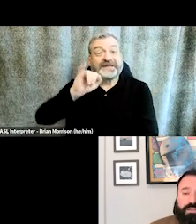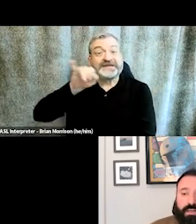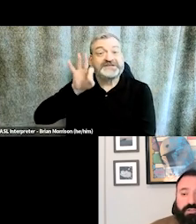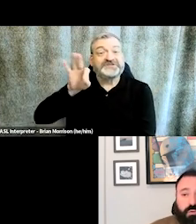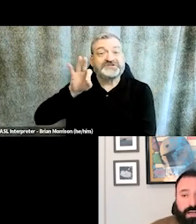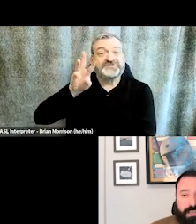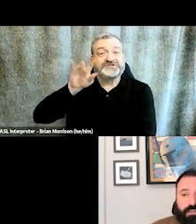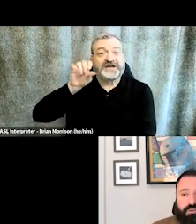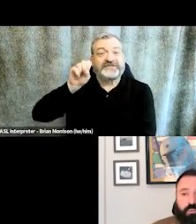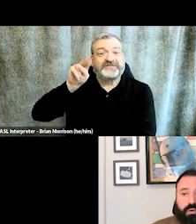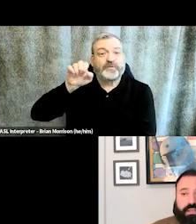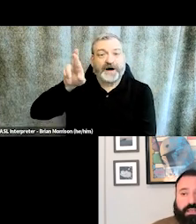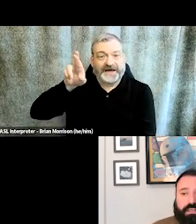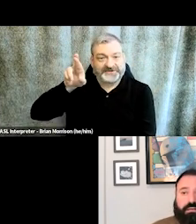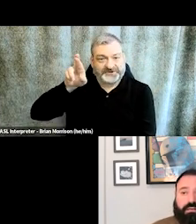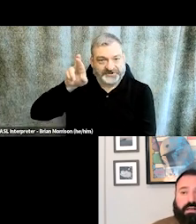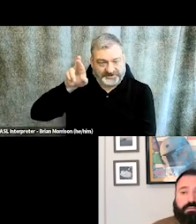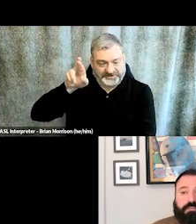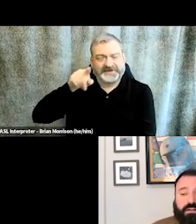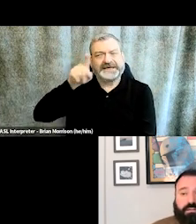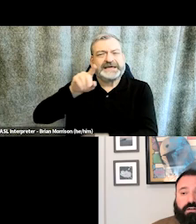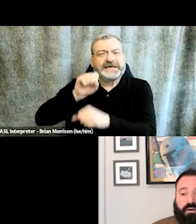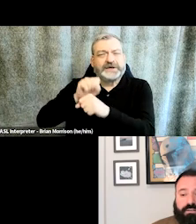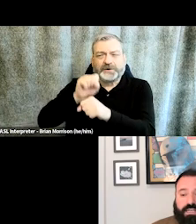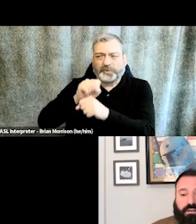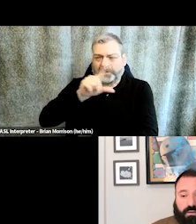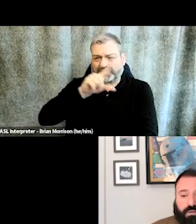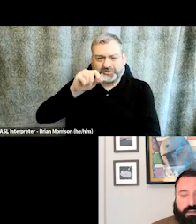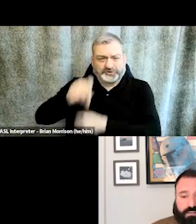who has spent 20 years working in Philadelphia art and tech community